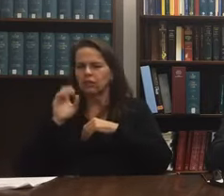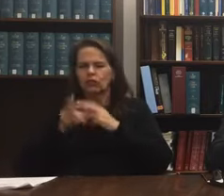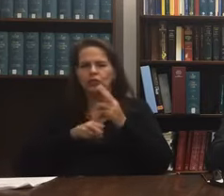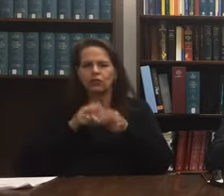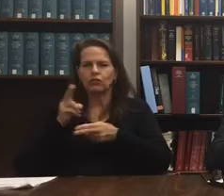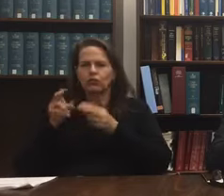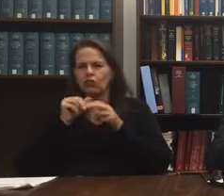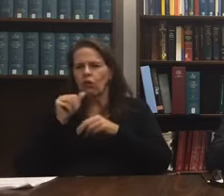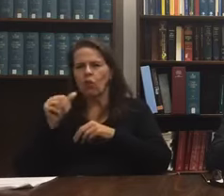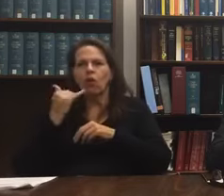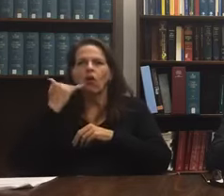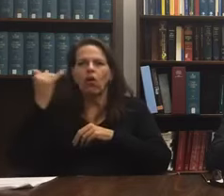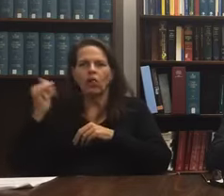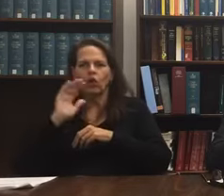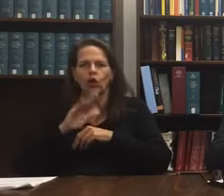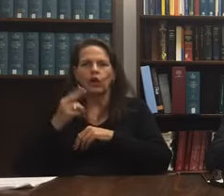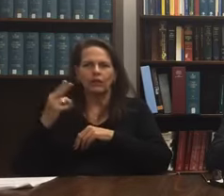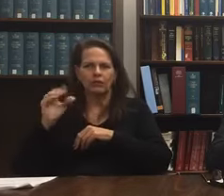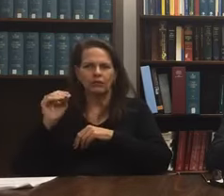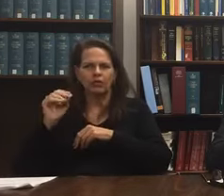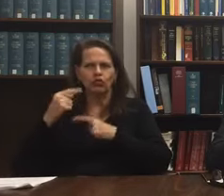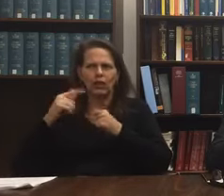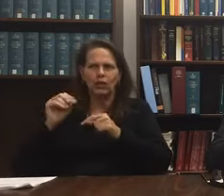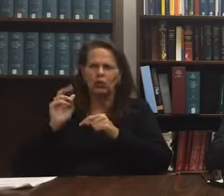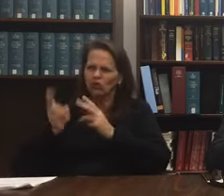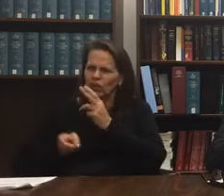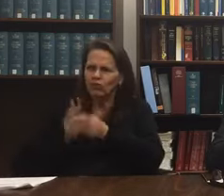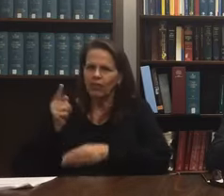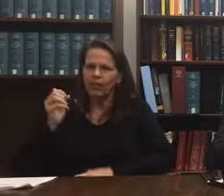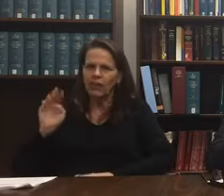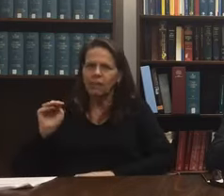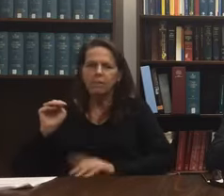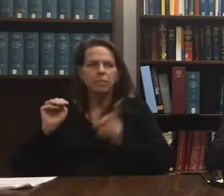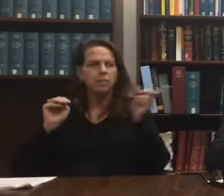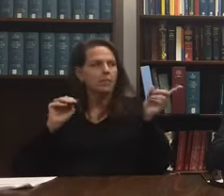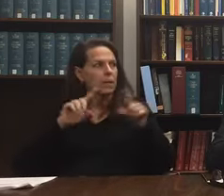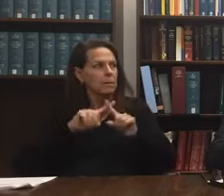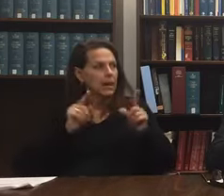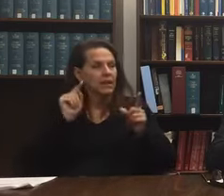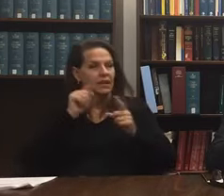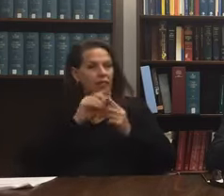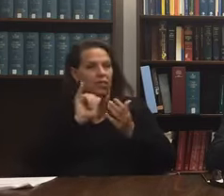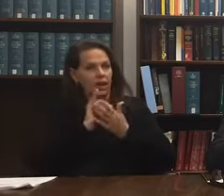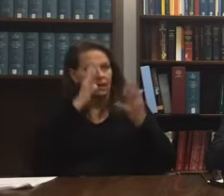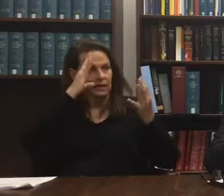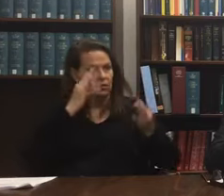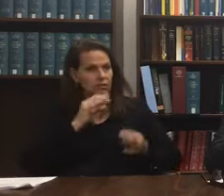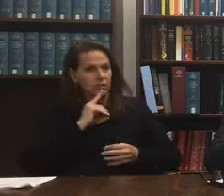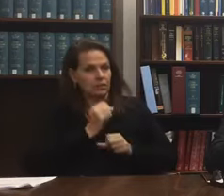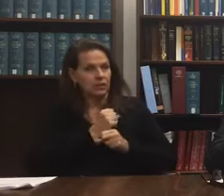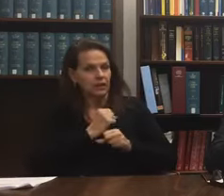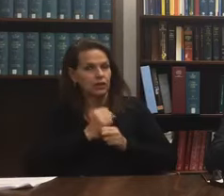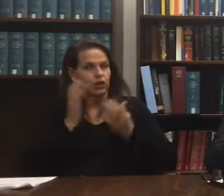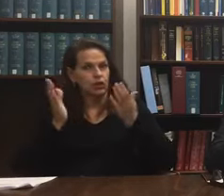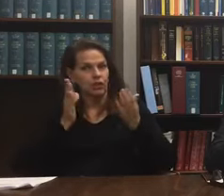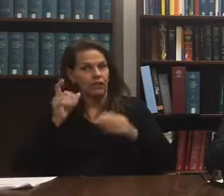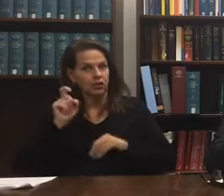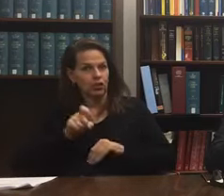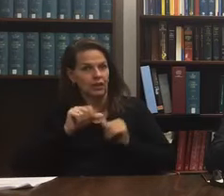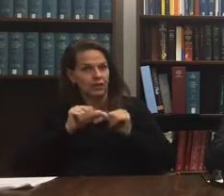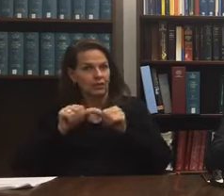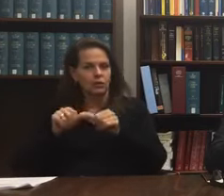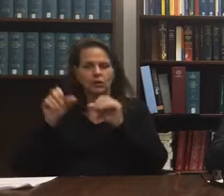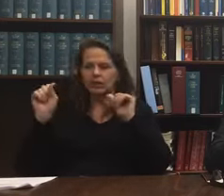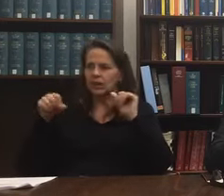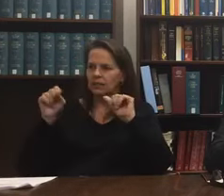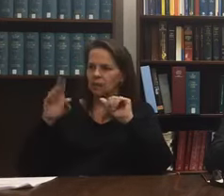hearing officer trying to rush them yes they must continue by law if you've